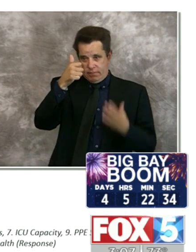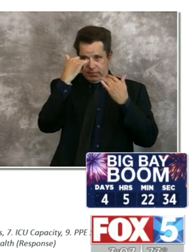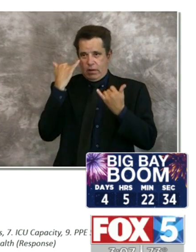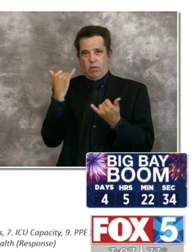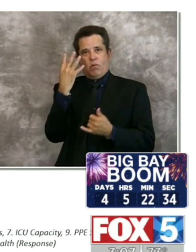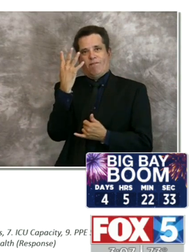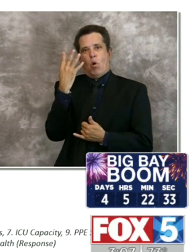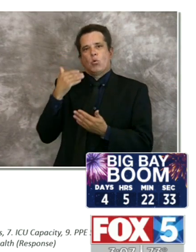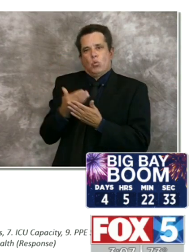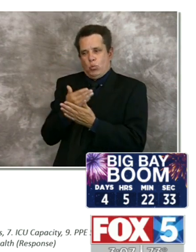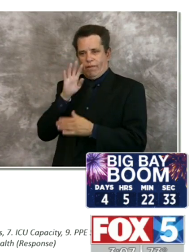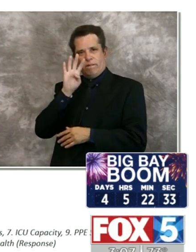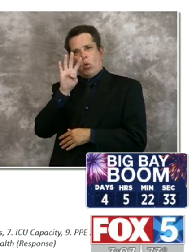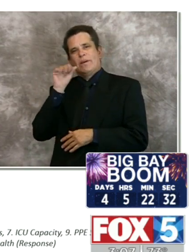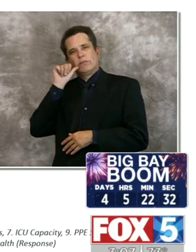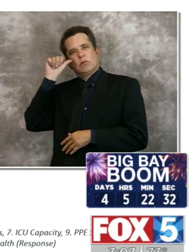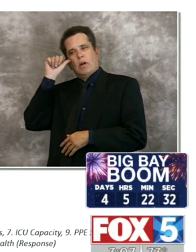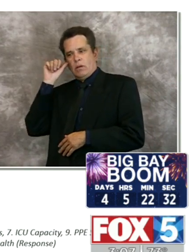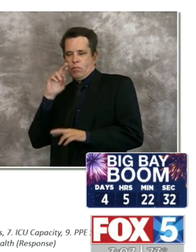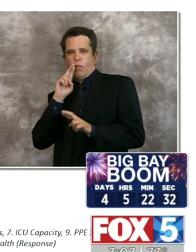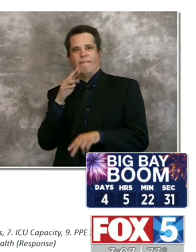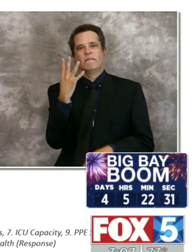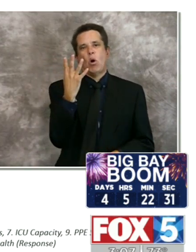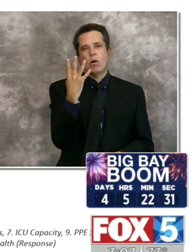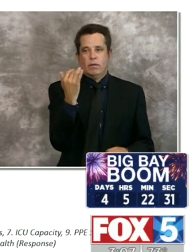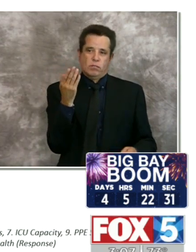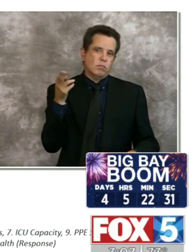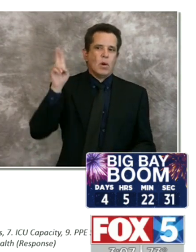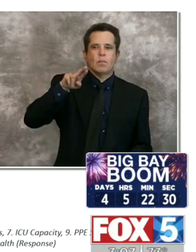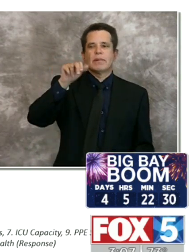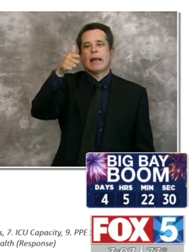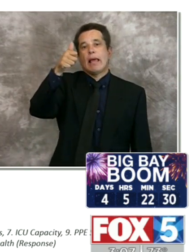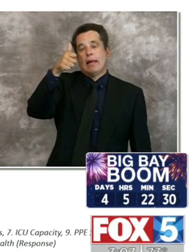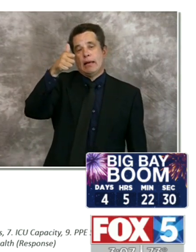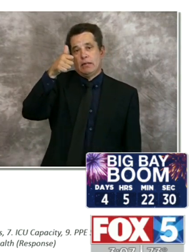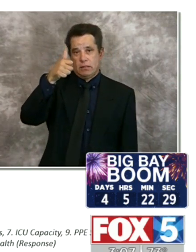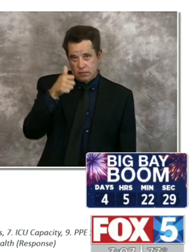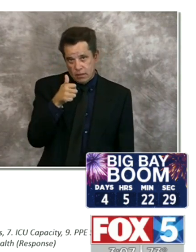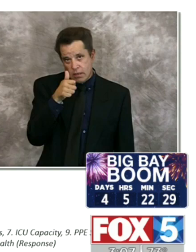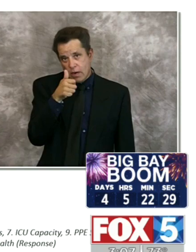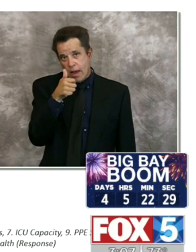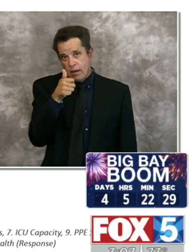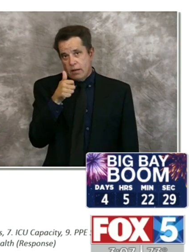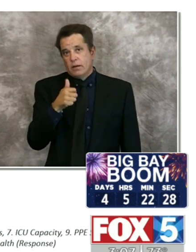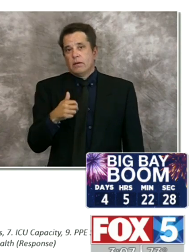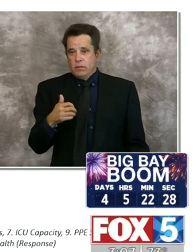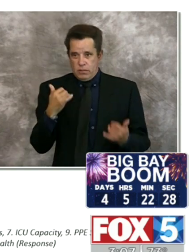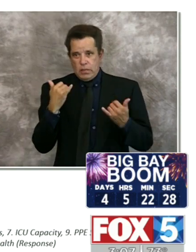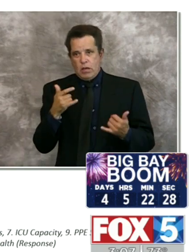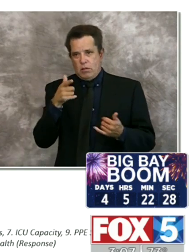THE LAST 7 DAYS THIS IS RED SO WE HAVE HAD 10 AGAIN WITH 4